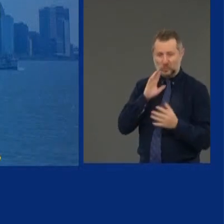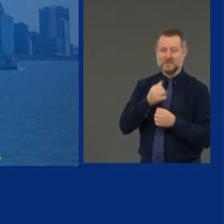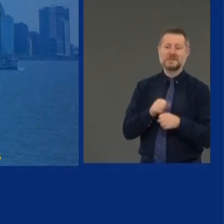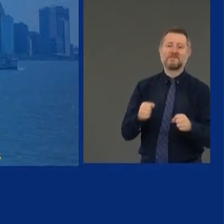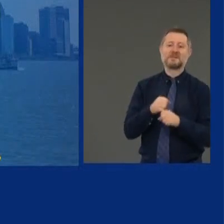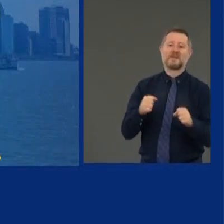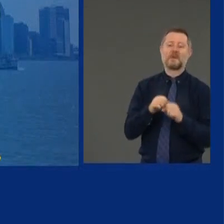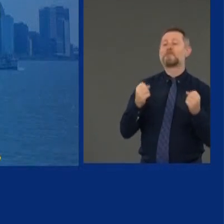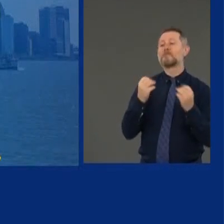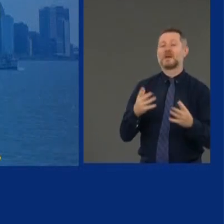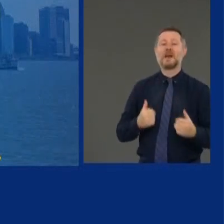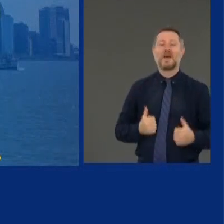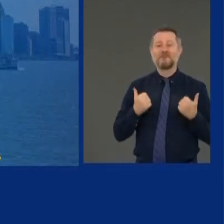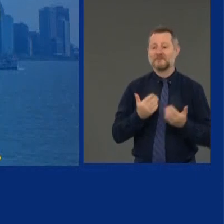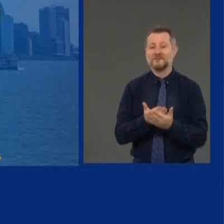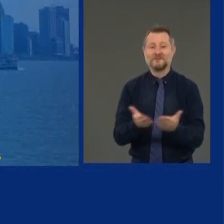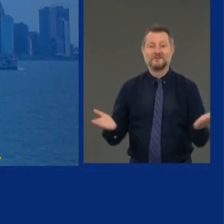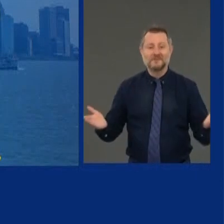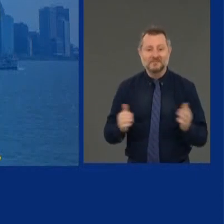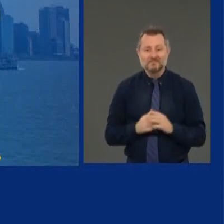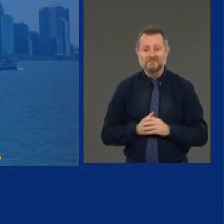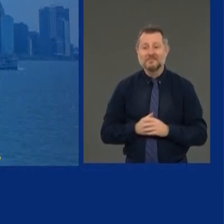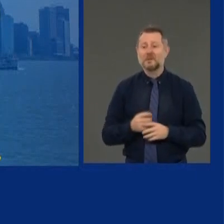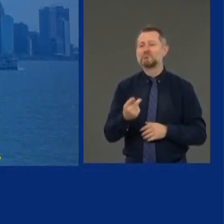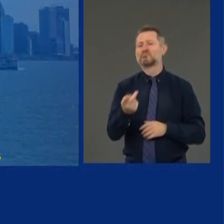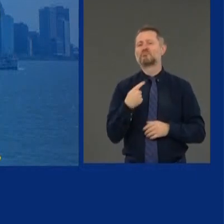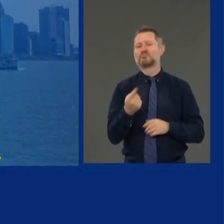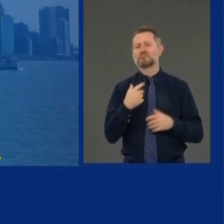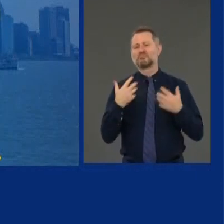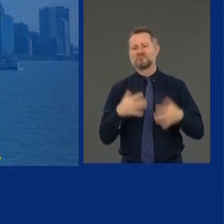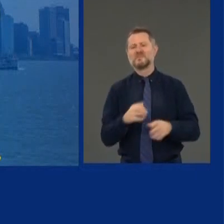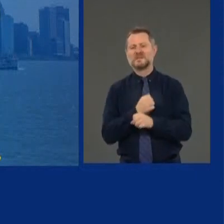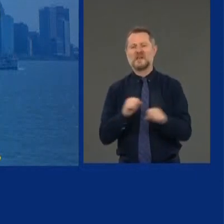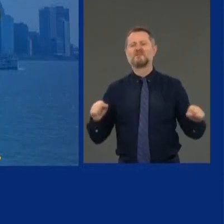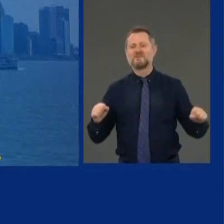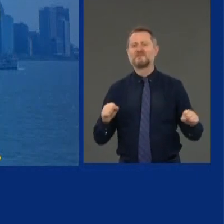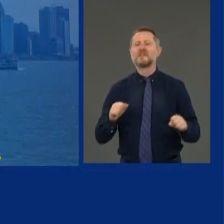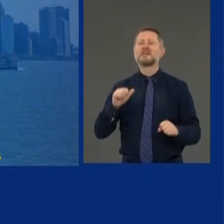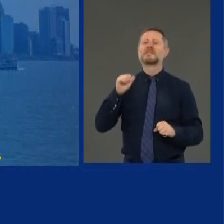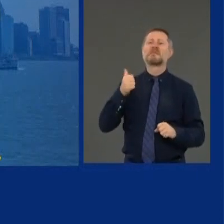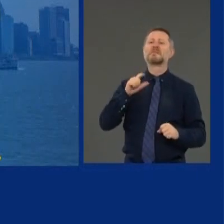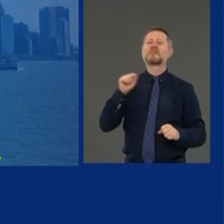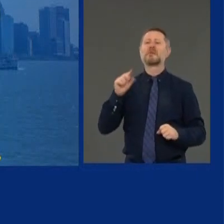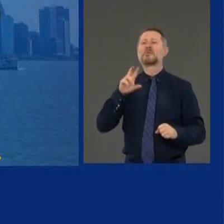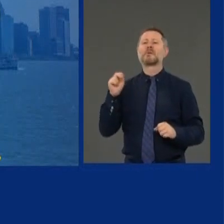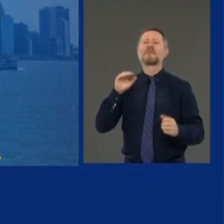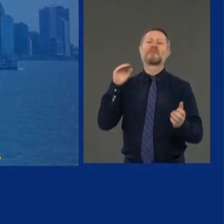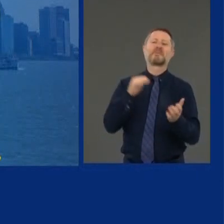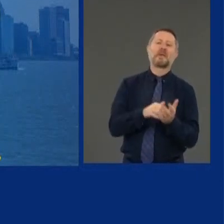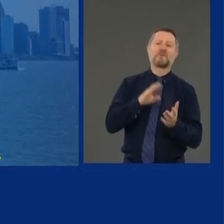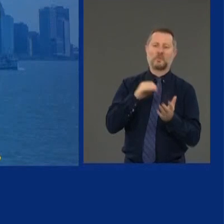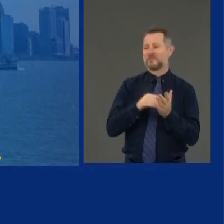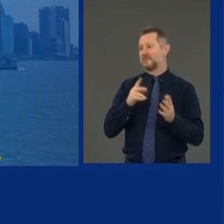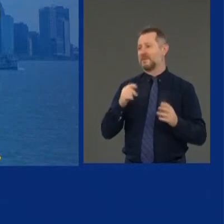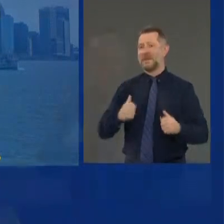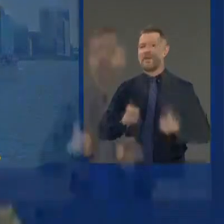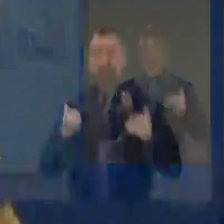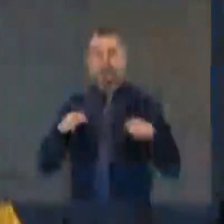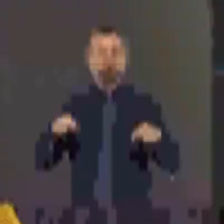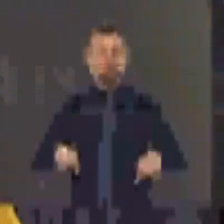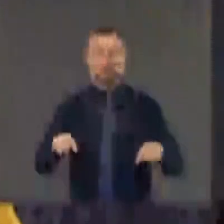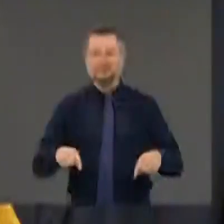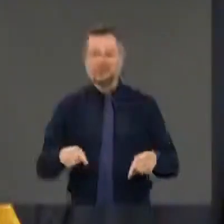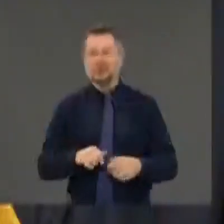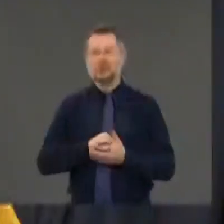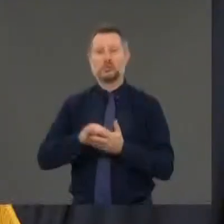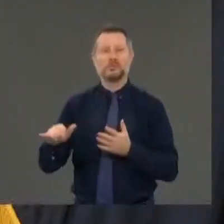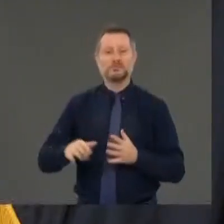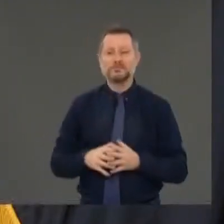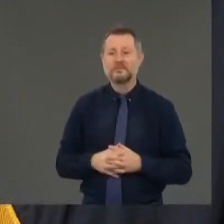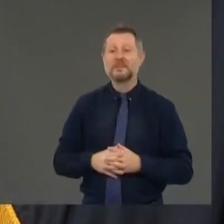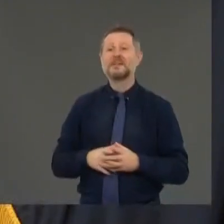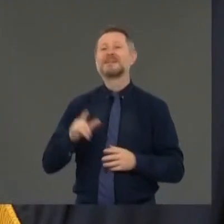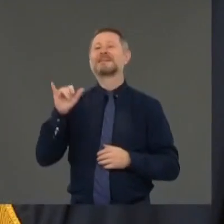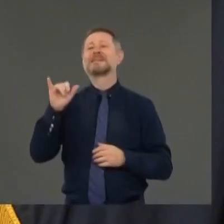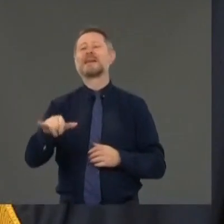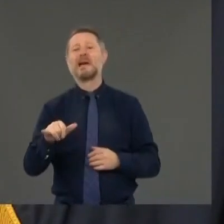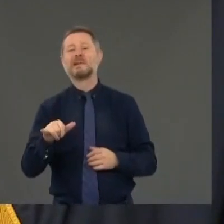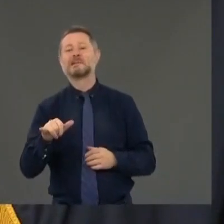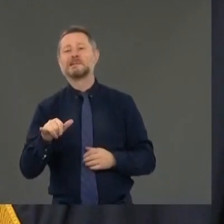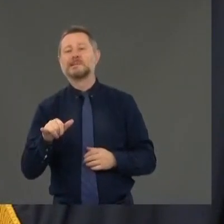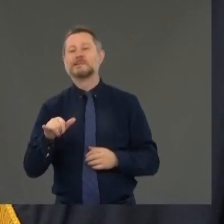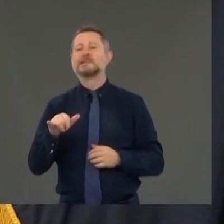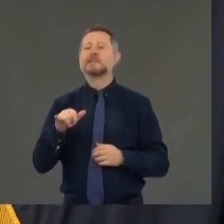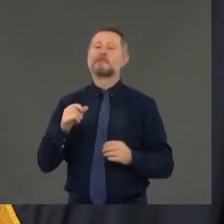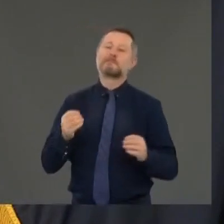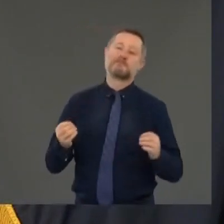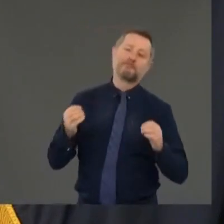AND THAT ANSWER CAN SAVE LIVES.